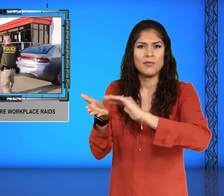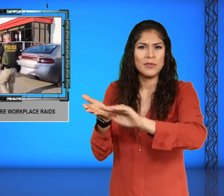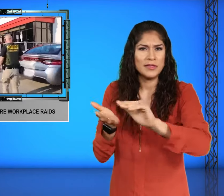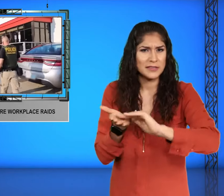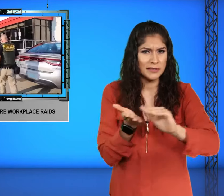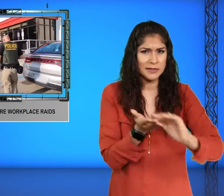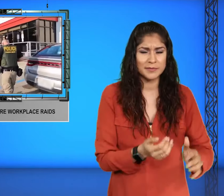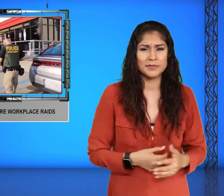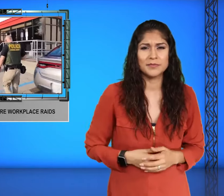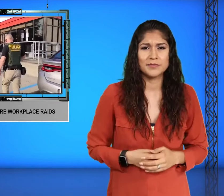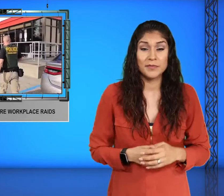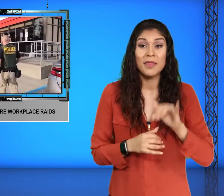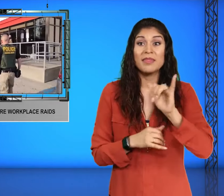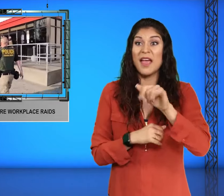He now faces a number of new charges.